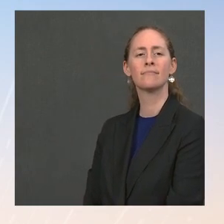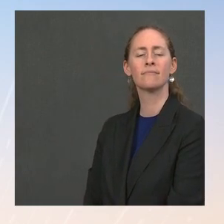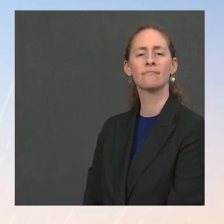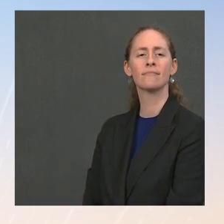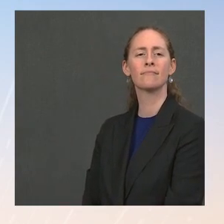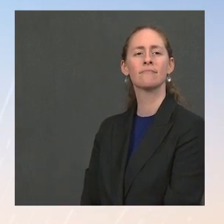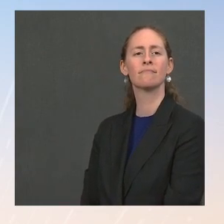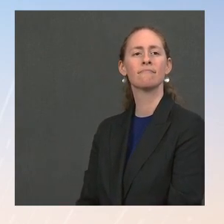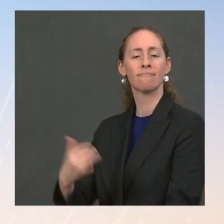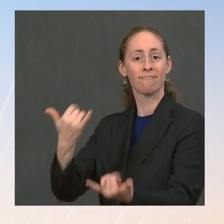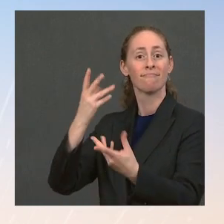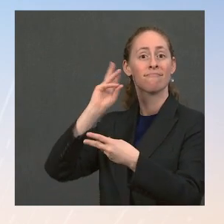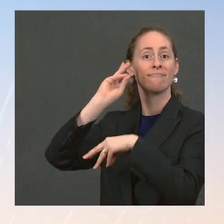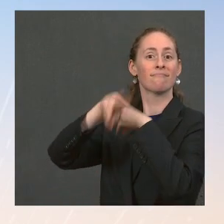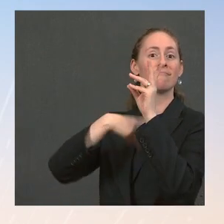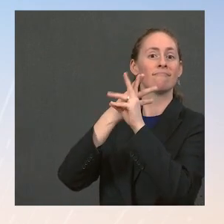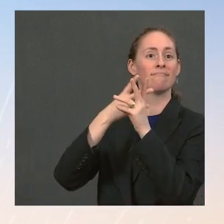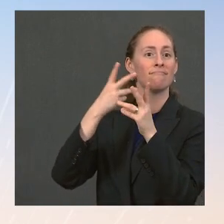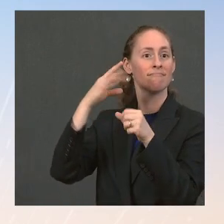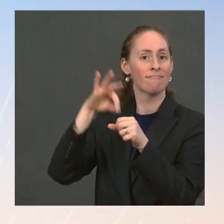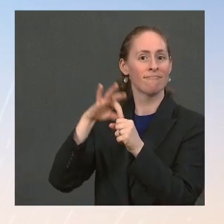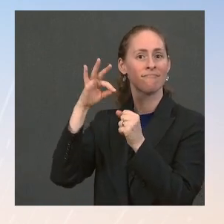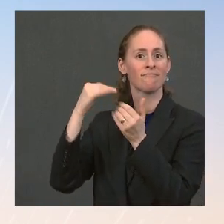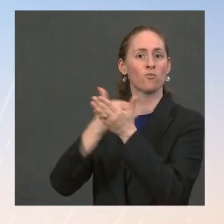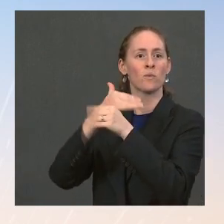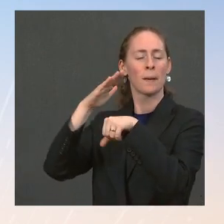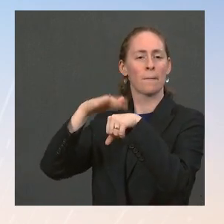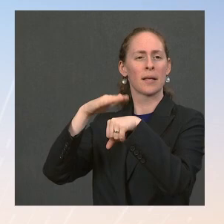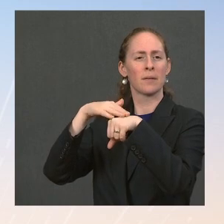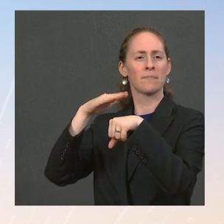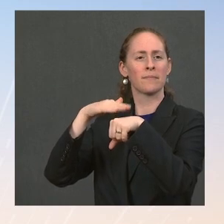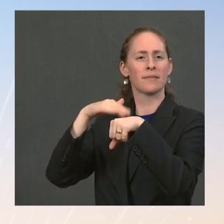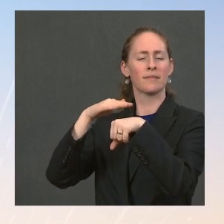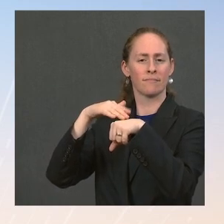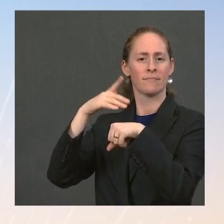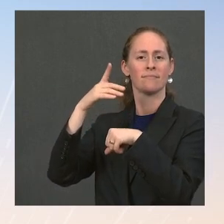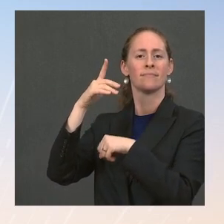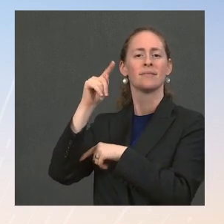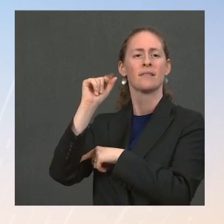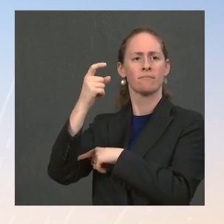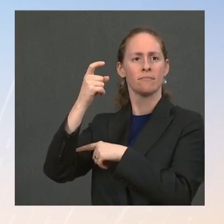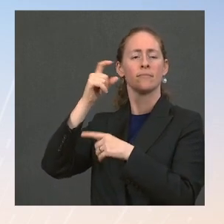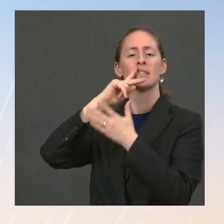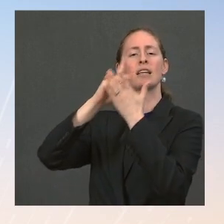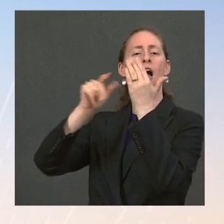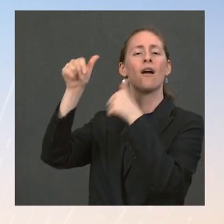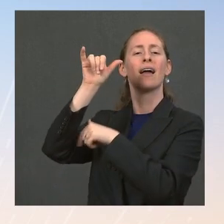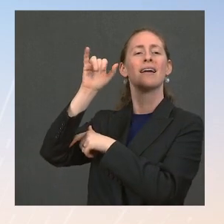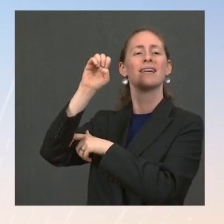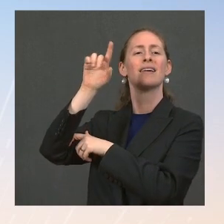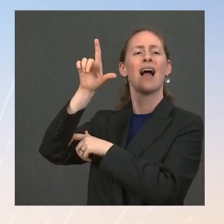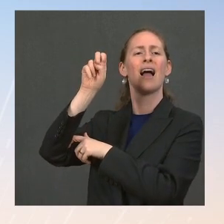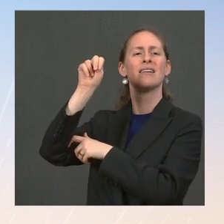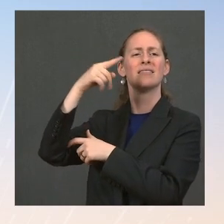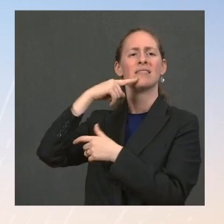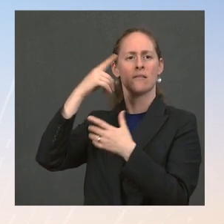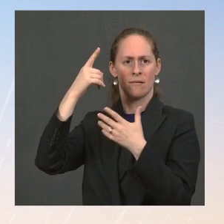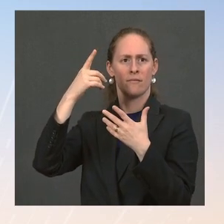Secretary Yellen said she wanted to see this happen through reconciliation. Would that be a part of the Build Back Better bill, or how are you thinking about the strategy